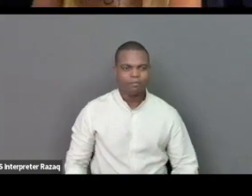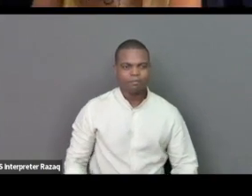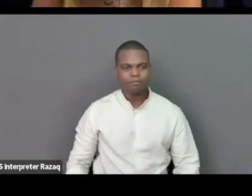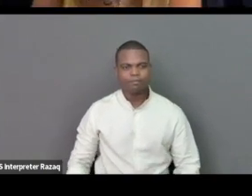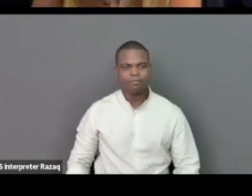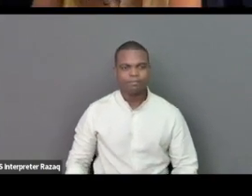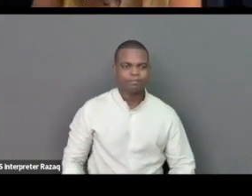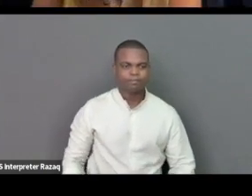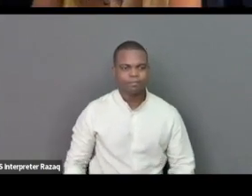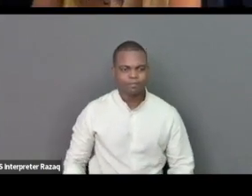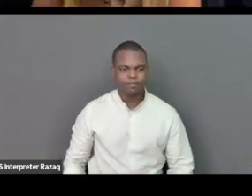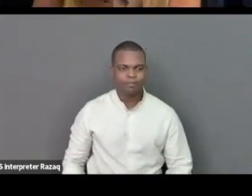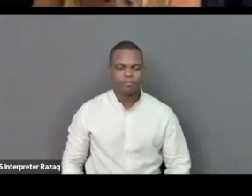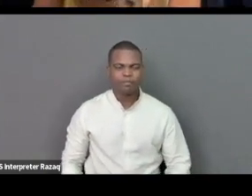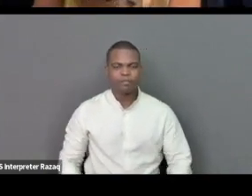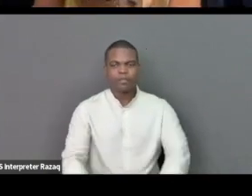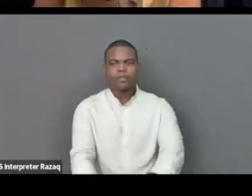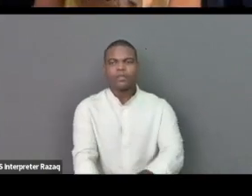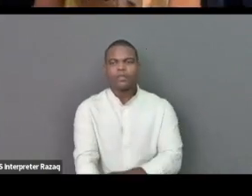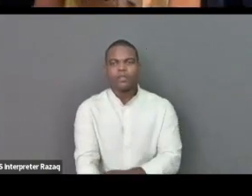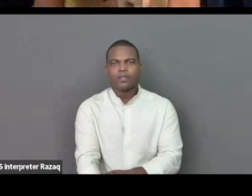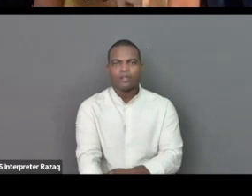So, welcome back,